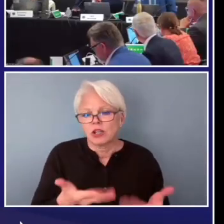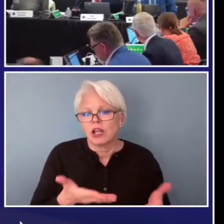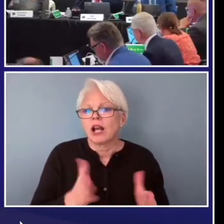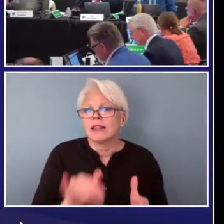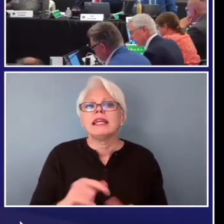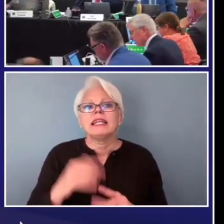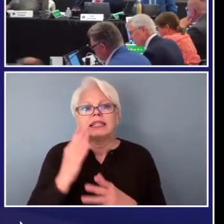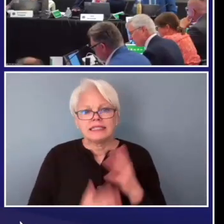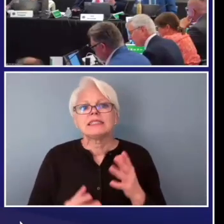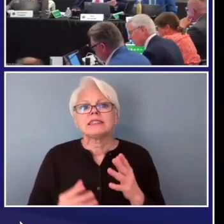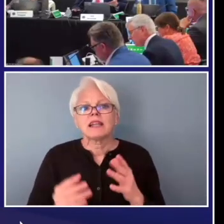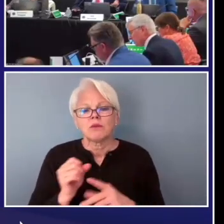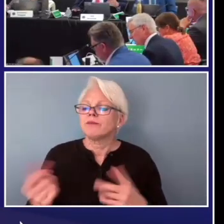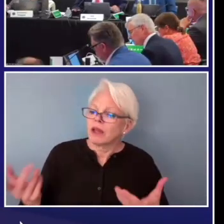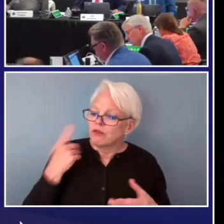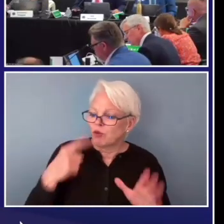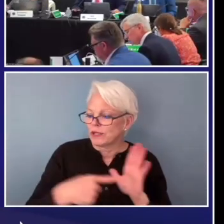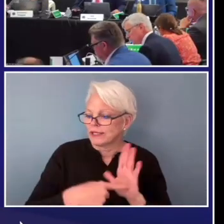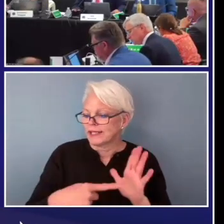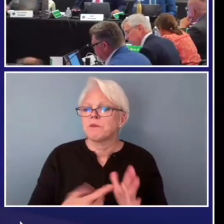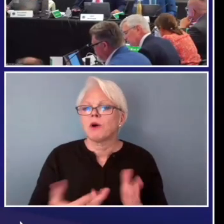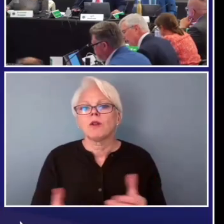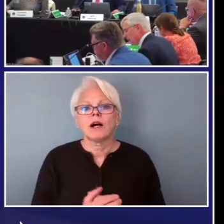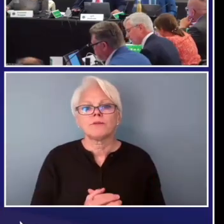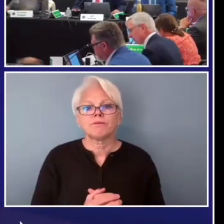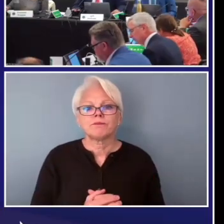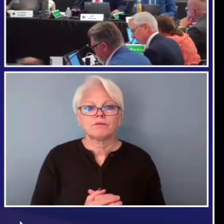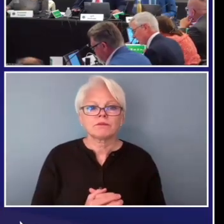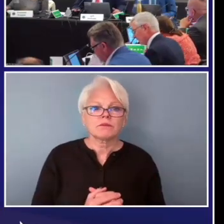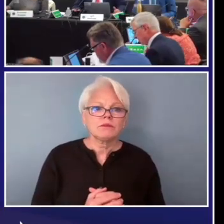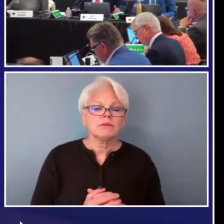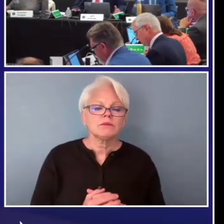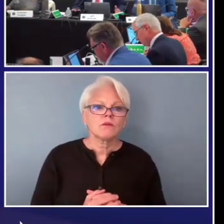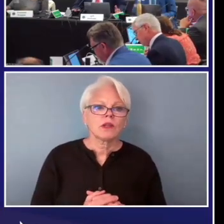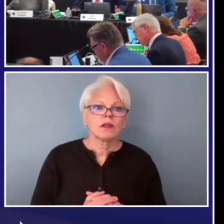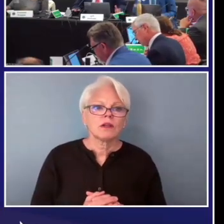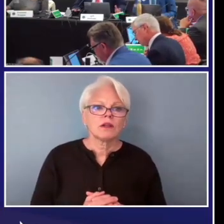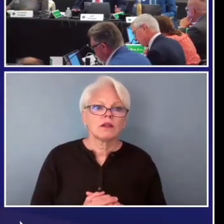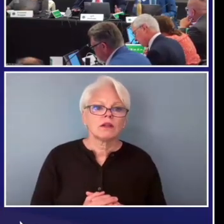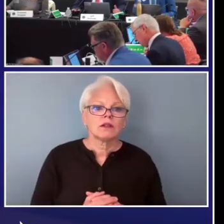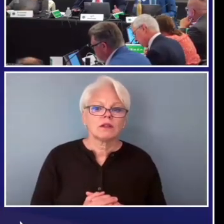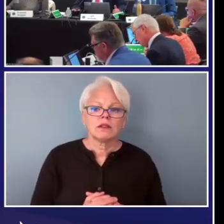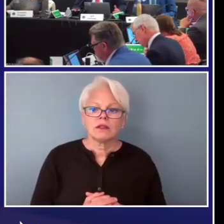Like for example, um, where the